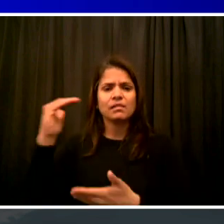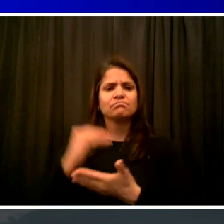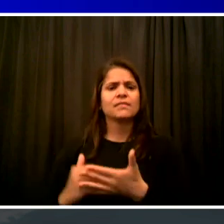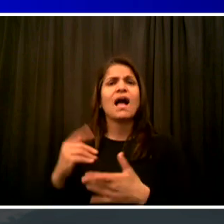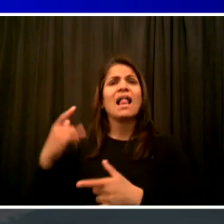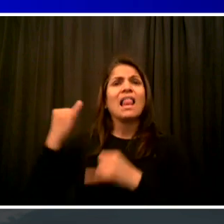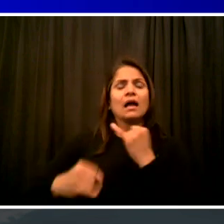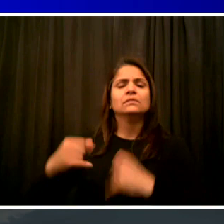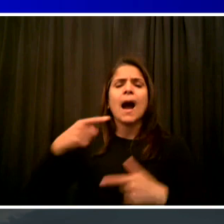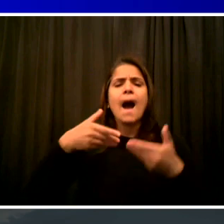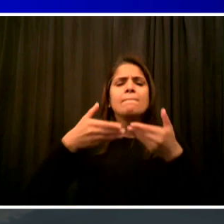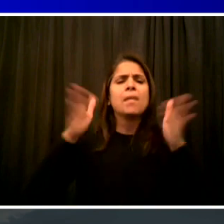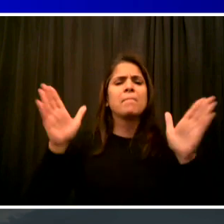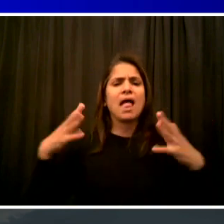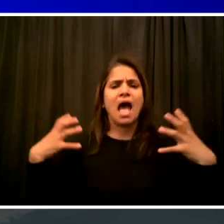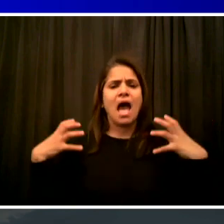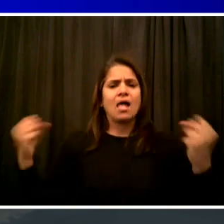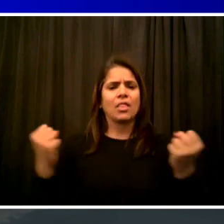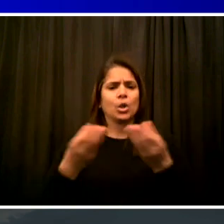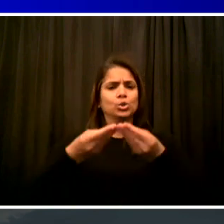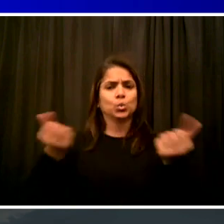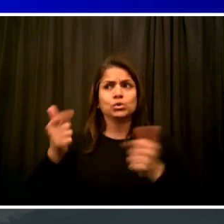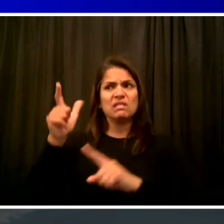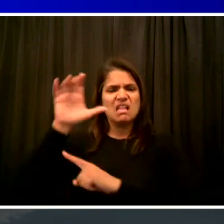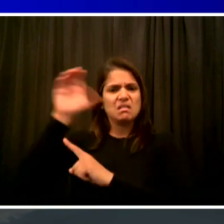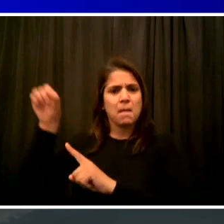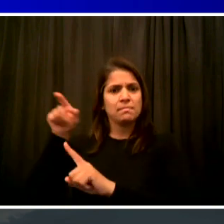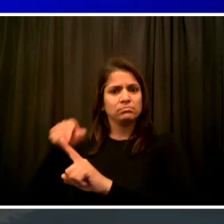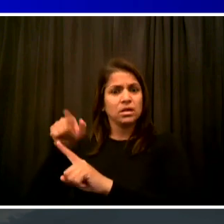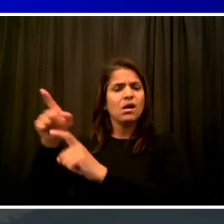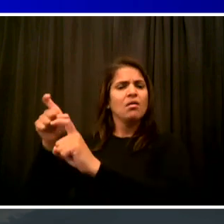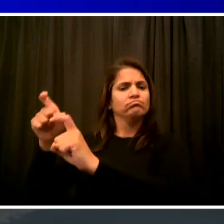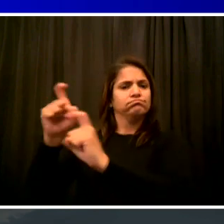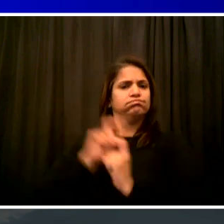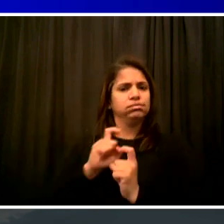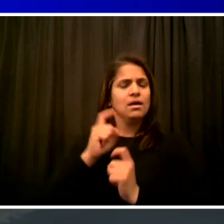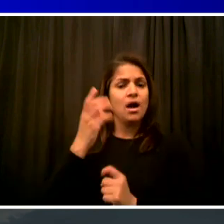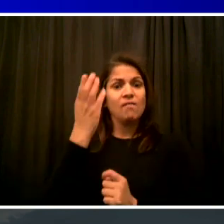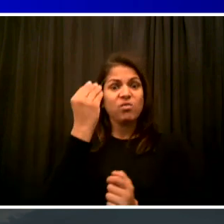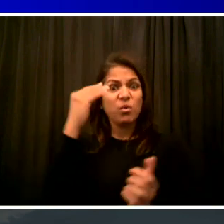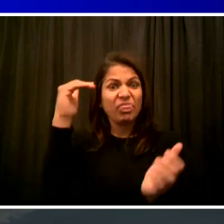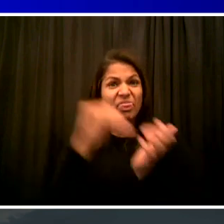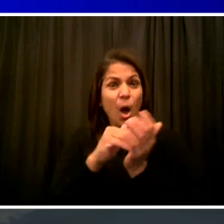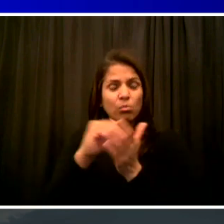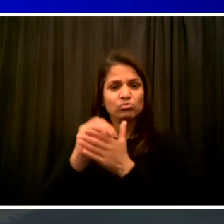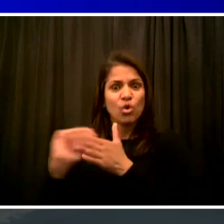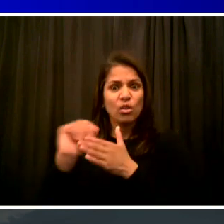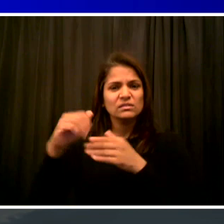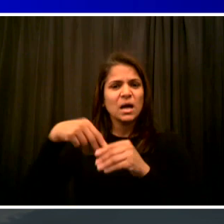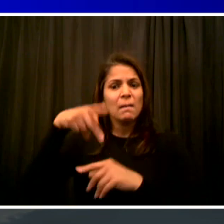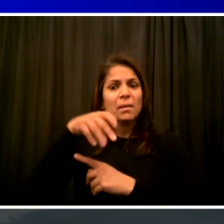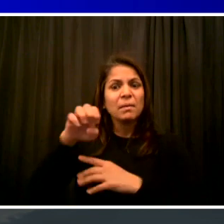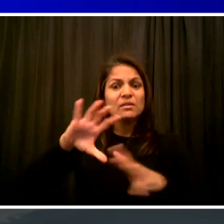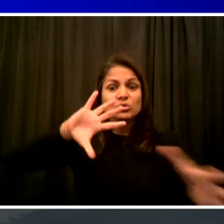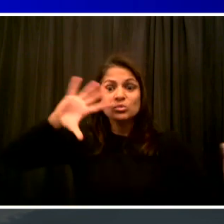SOLUTIONS HAS PROVIDED $14,000 TO HELP US ACIRQUE PEPs. ALL OF THESE ORGANIZATIONS,